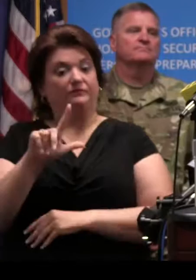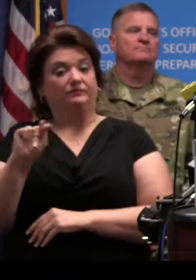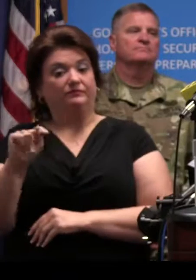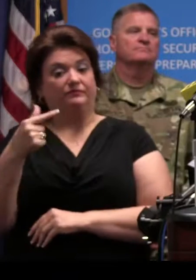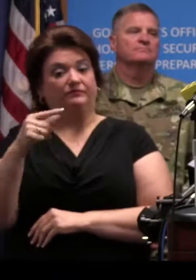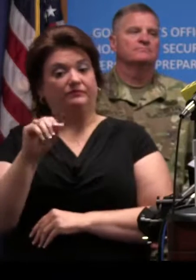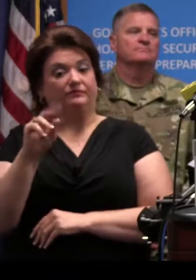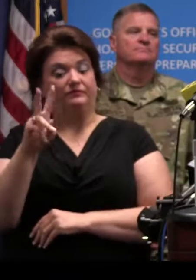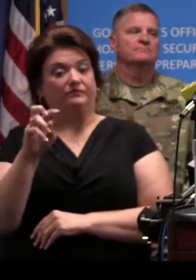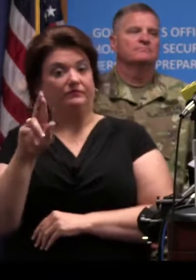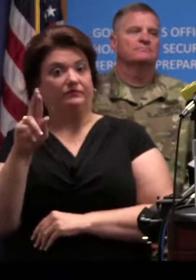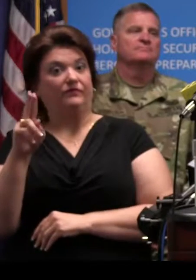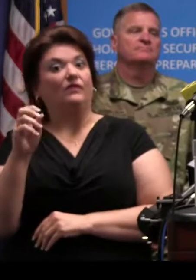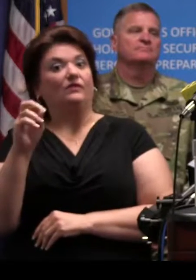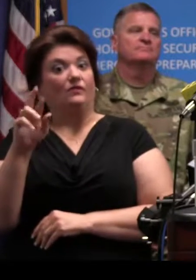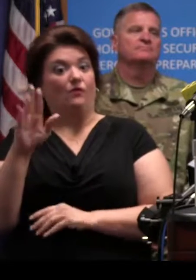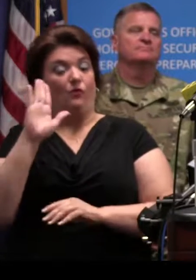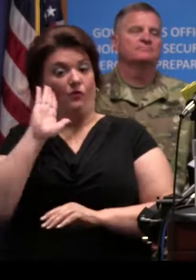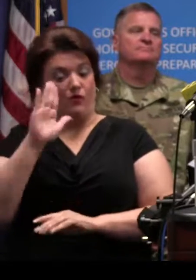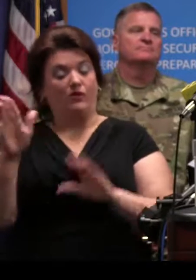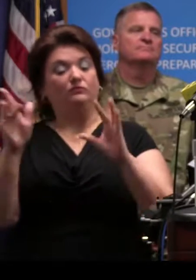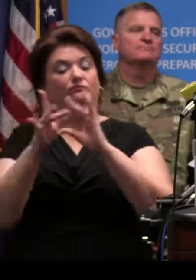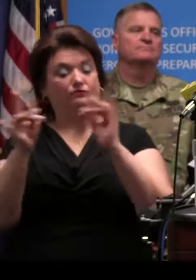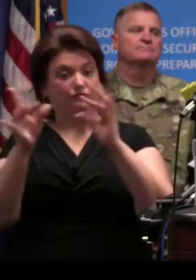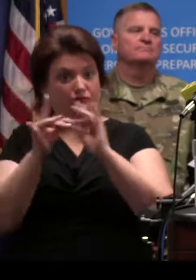Nungesser is gonna come up and help some comments and I want to publicly thank